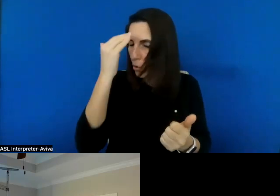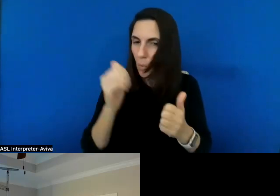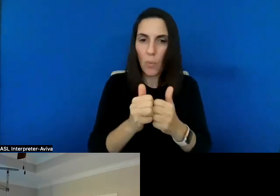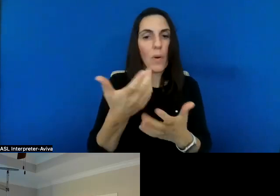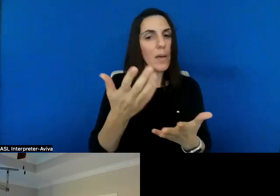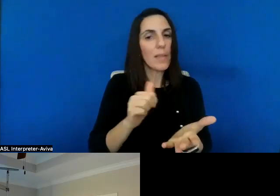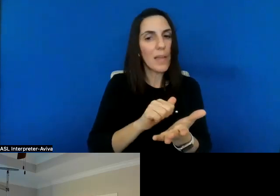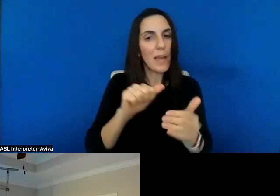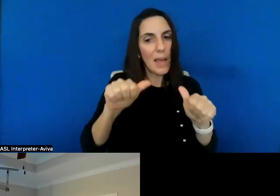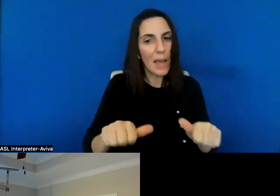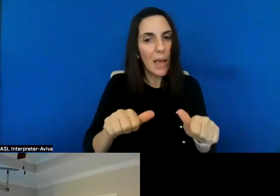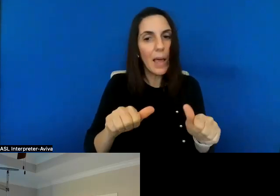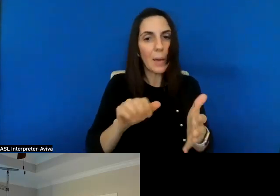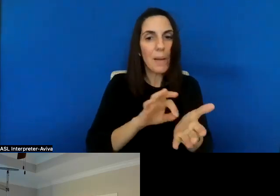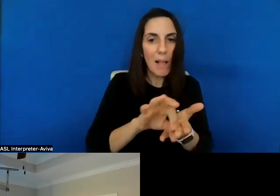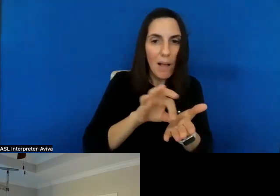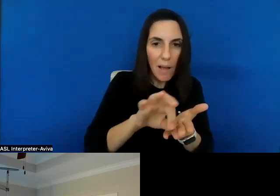savings an investment account that allows individuals.